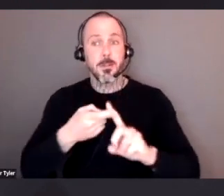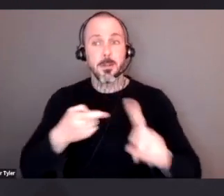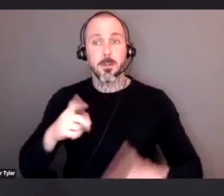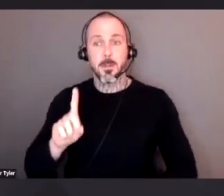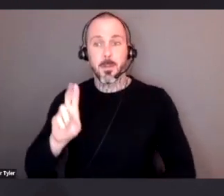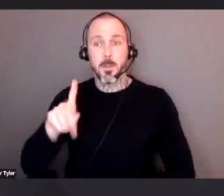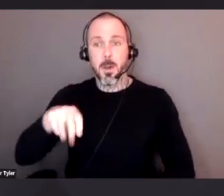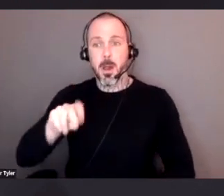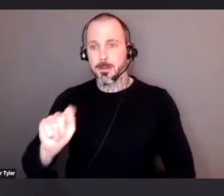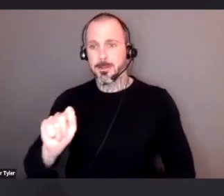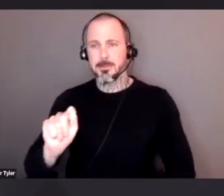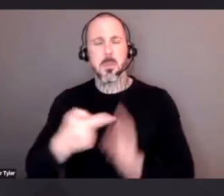rather than those that did not.